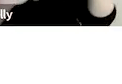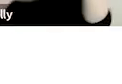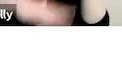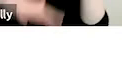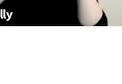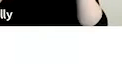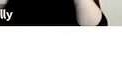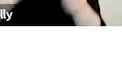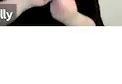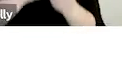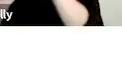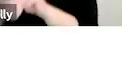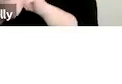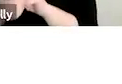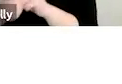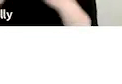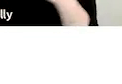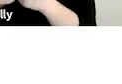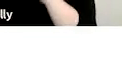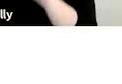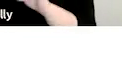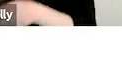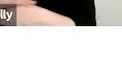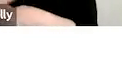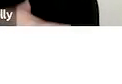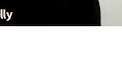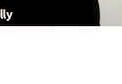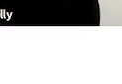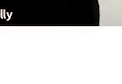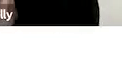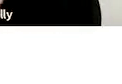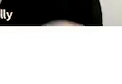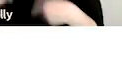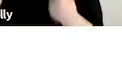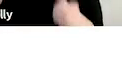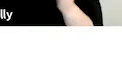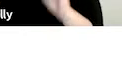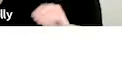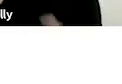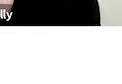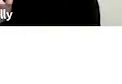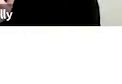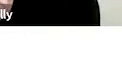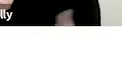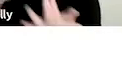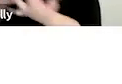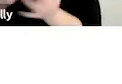implemented into the educational arena to provide education that’s accessible to all individuals